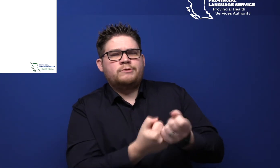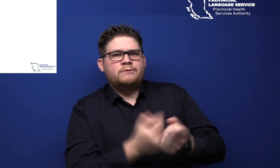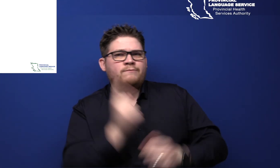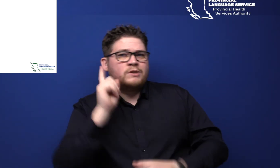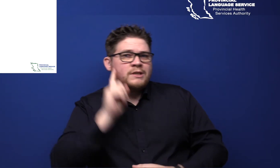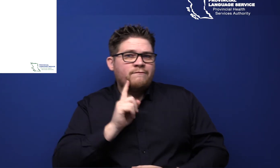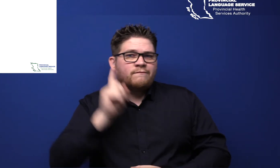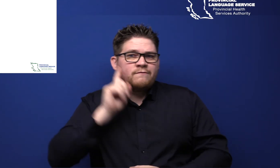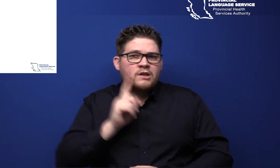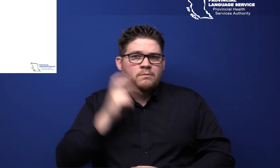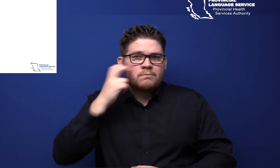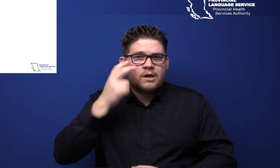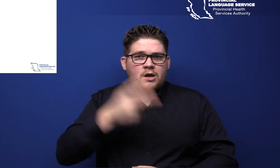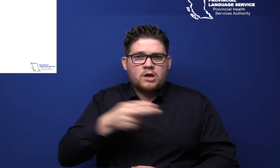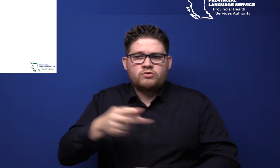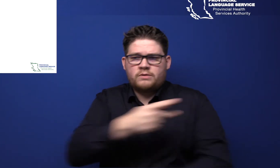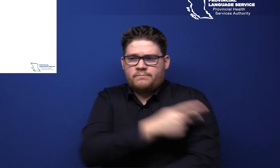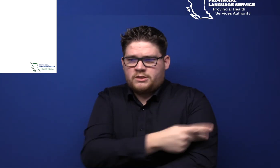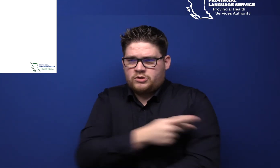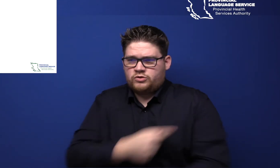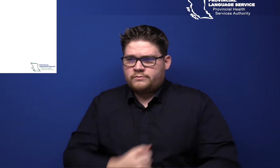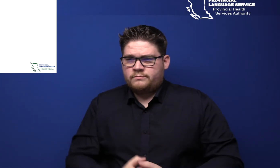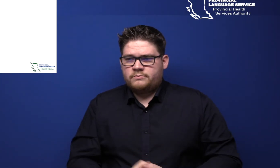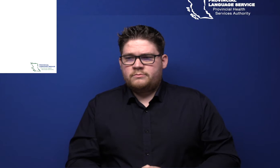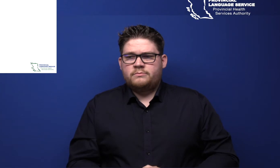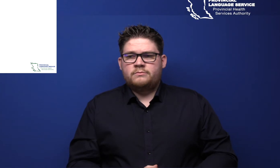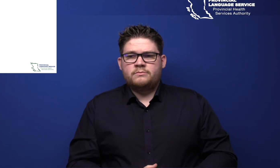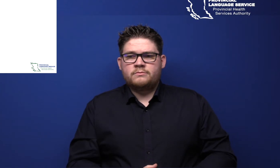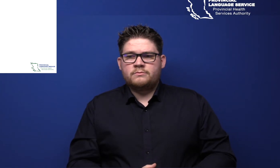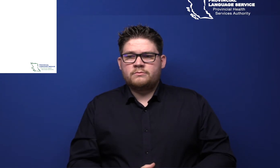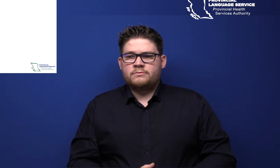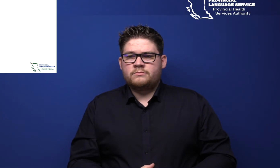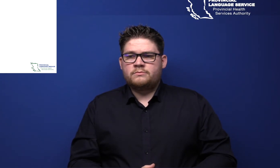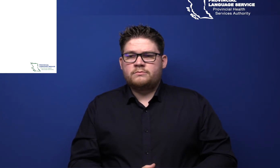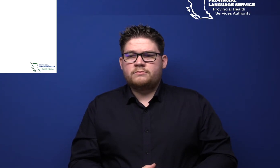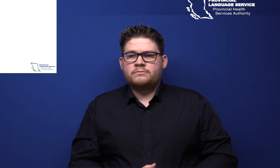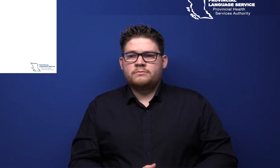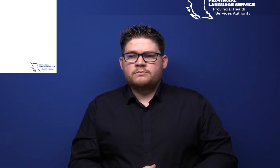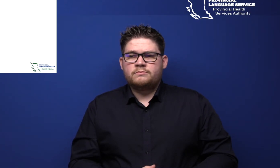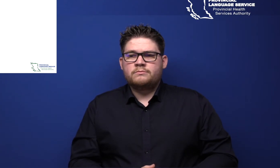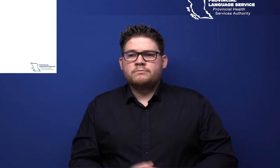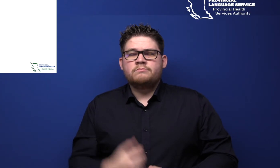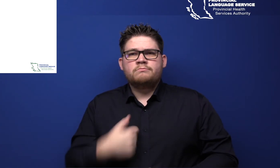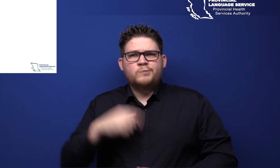SUPPORT DEAF, DEAF-BLIND AND HARD OF HEARING PATIENTS. I MEET WITH